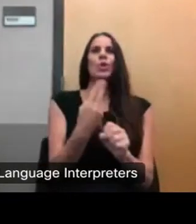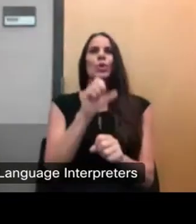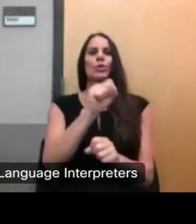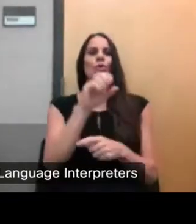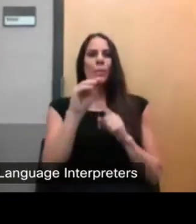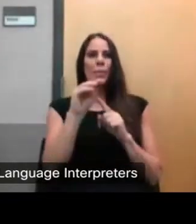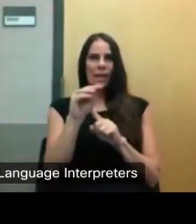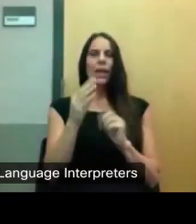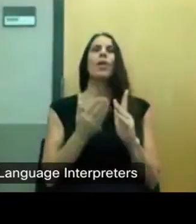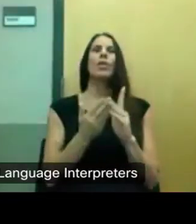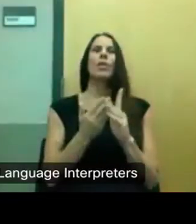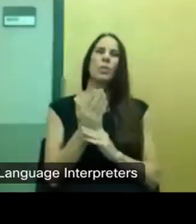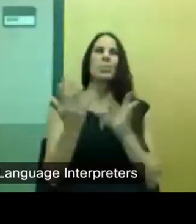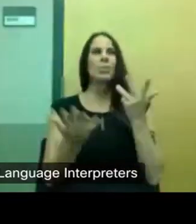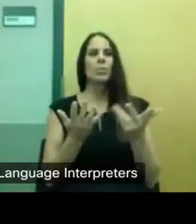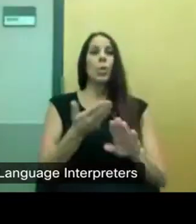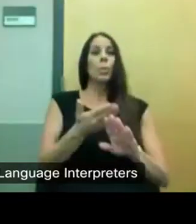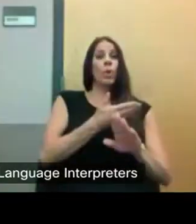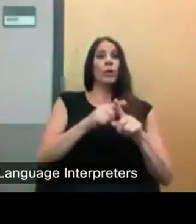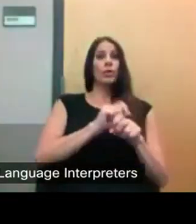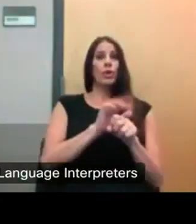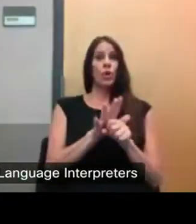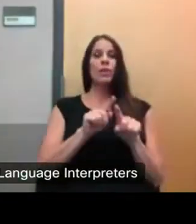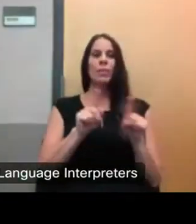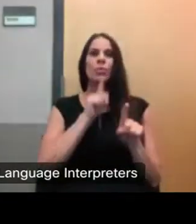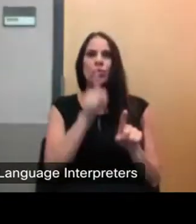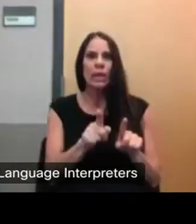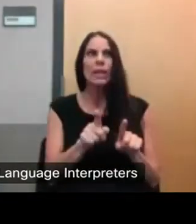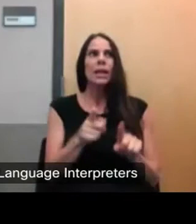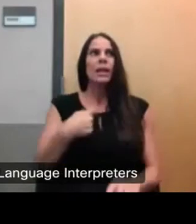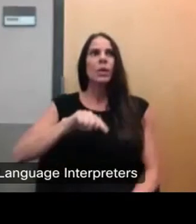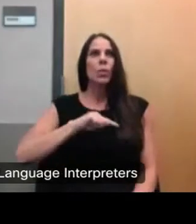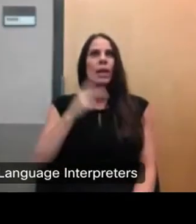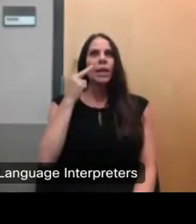I mean, prior to covid, but we really saw it's.